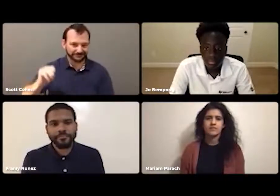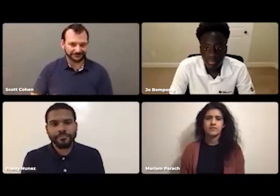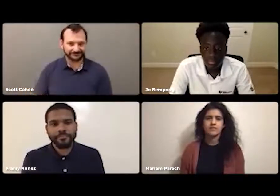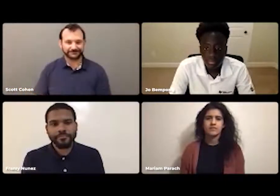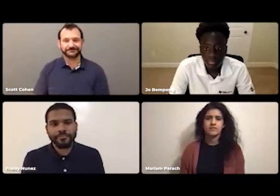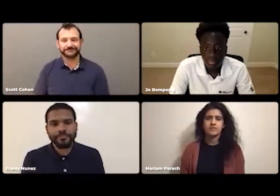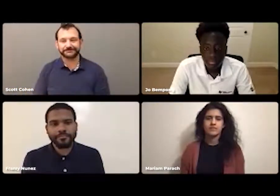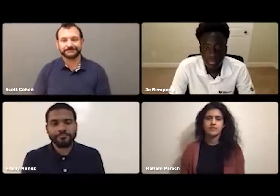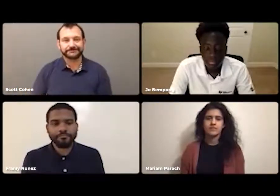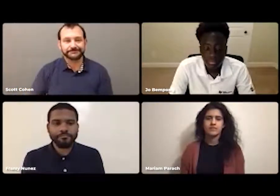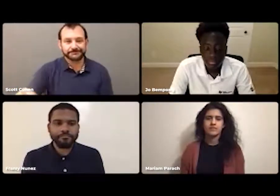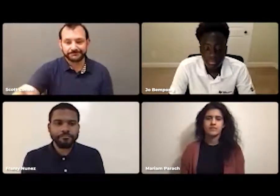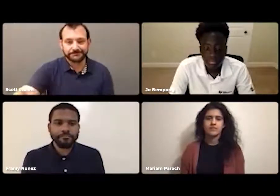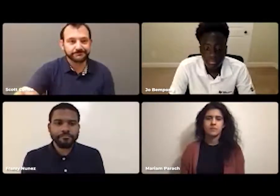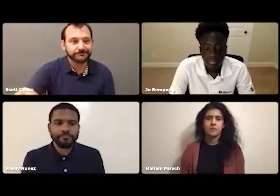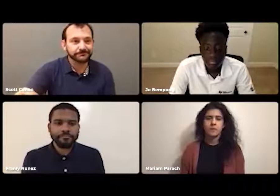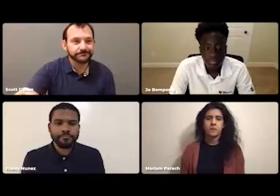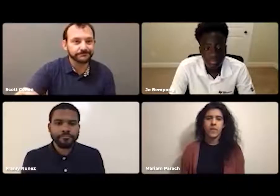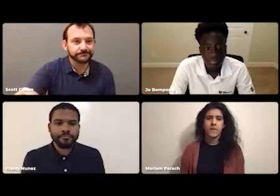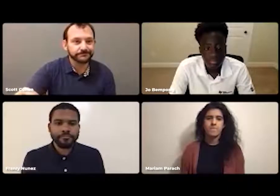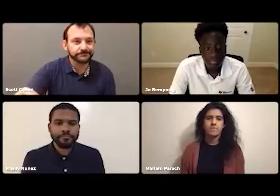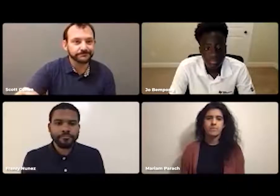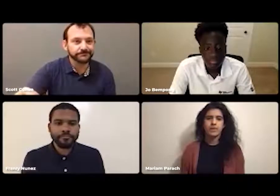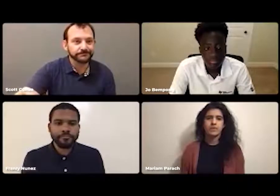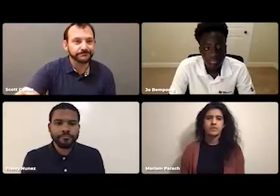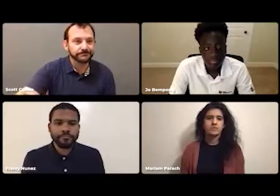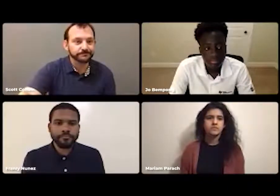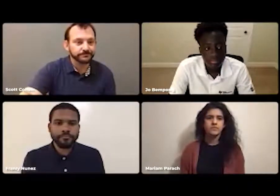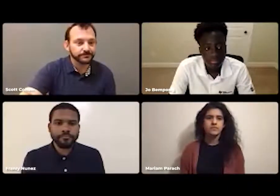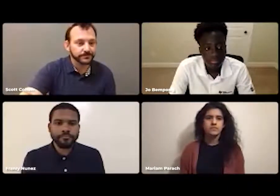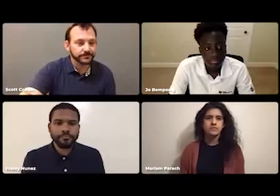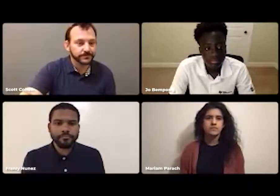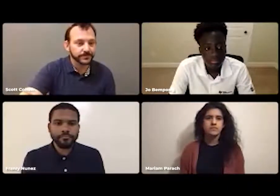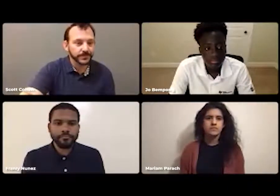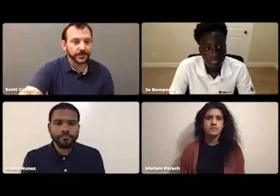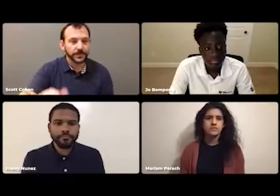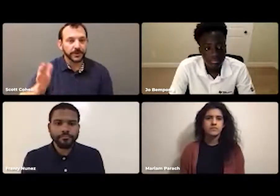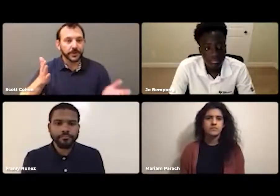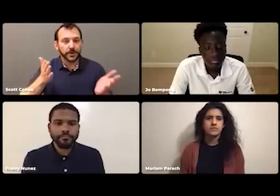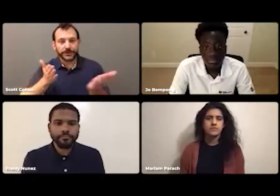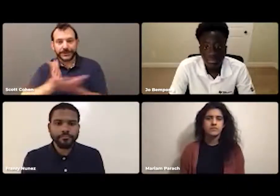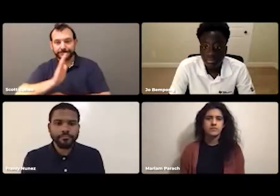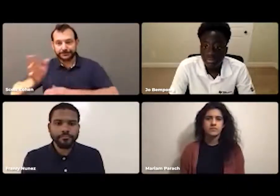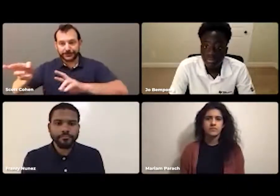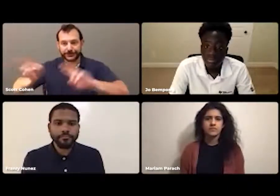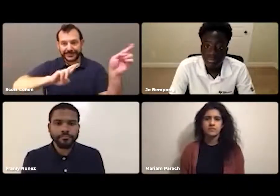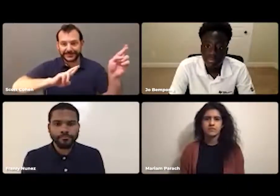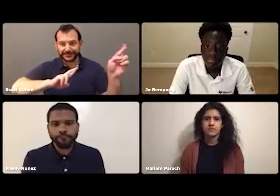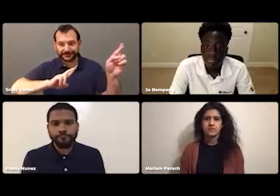webinar possible. A big thank you to you, General Motors, as well.